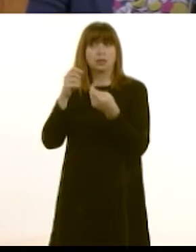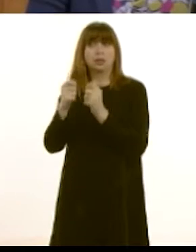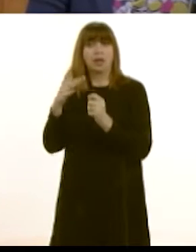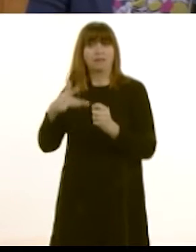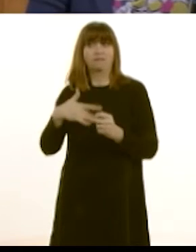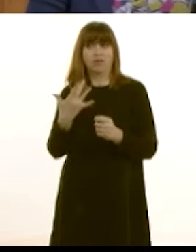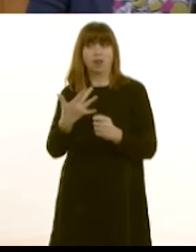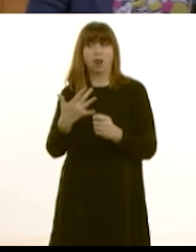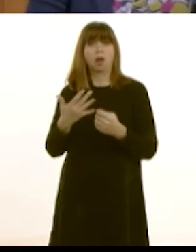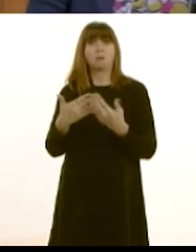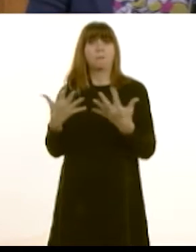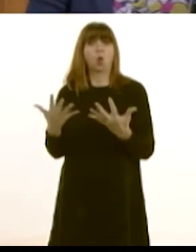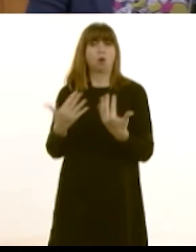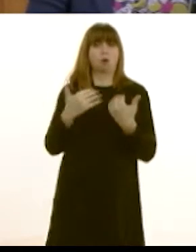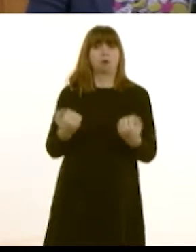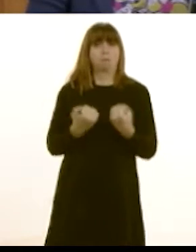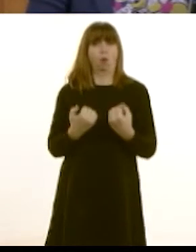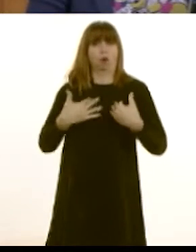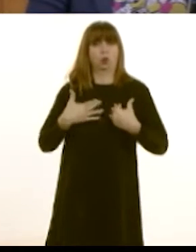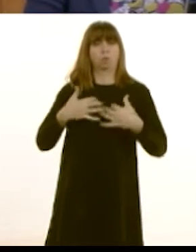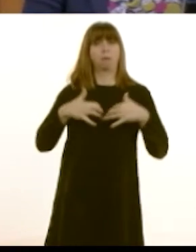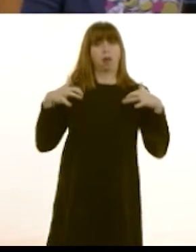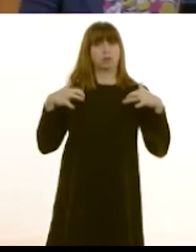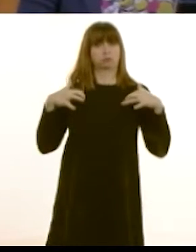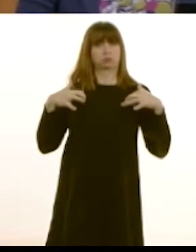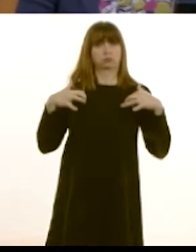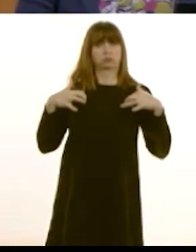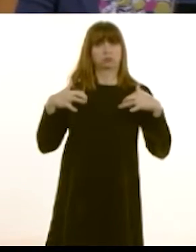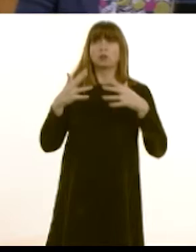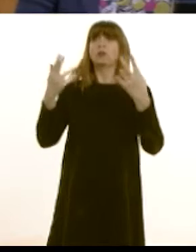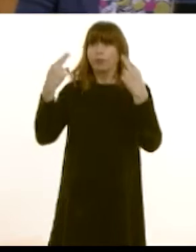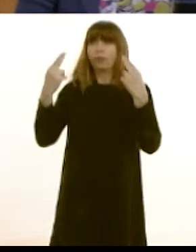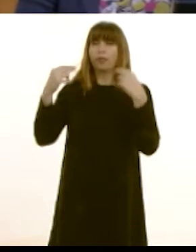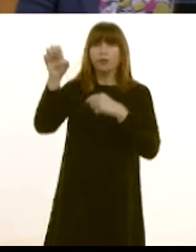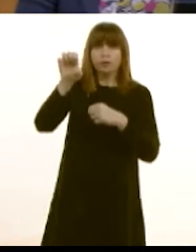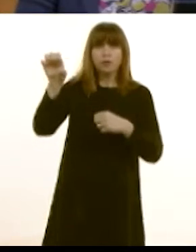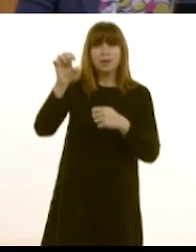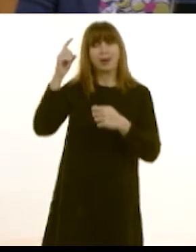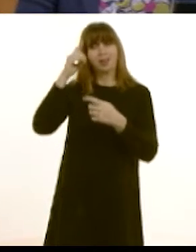more powerful; it could do with not moving around, between Brussels and Strasbourg, as it does.